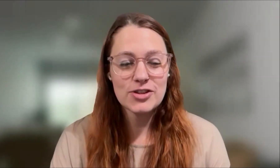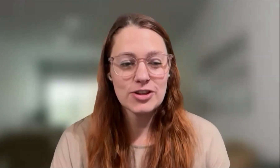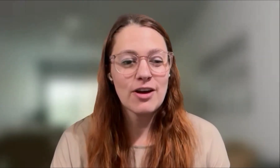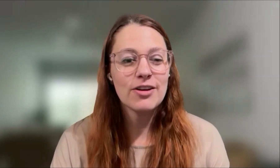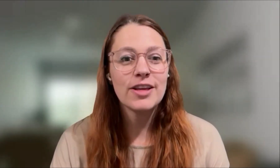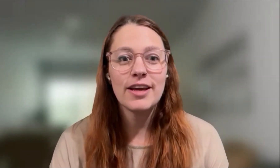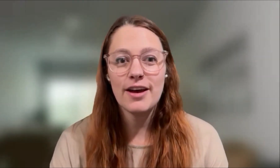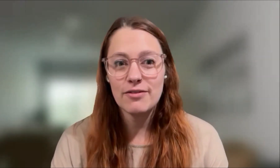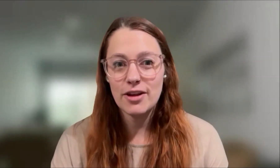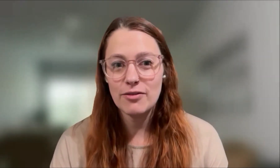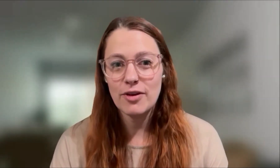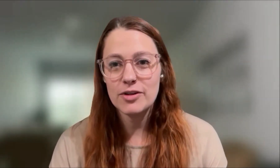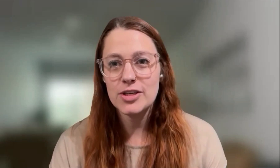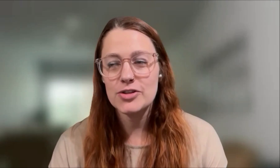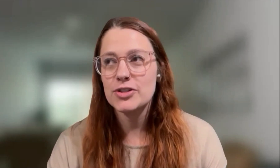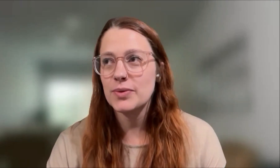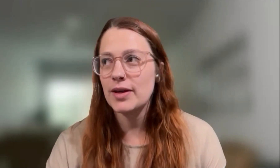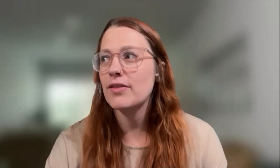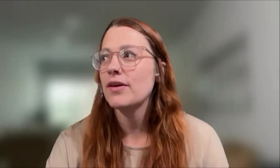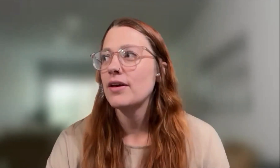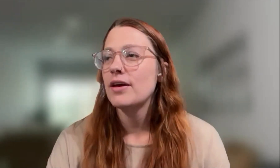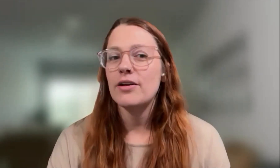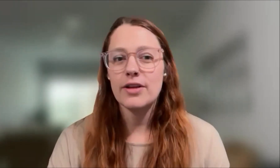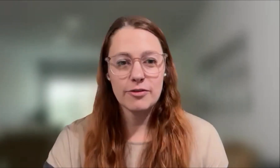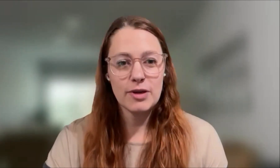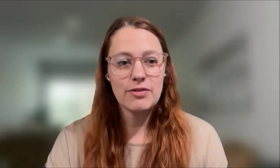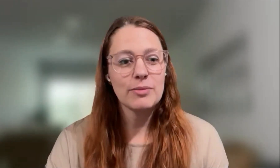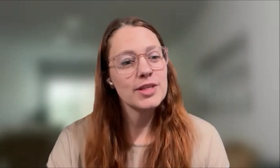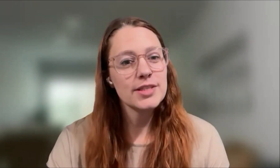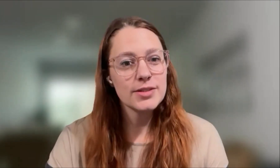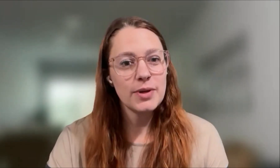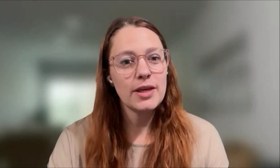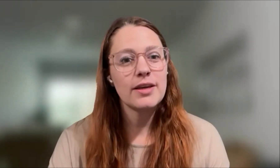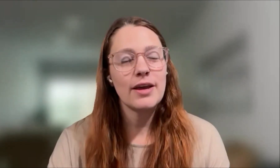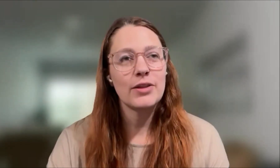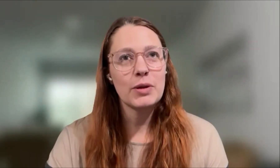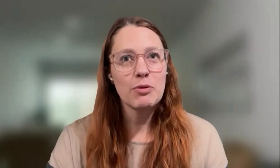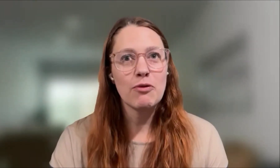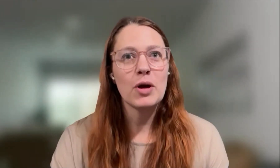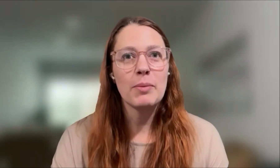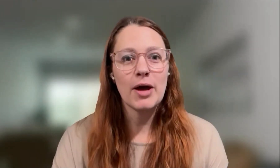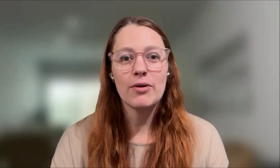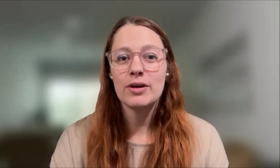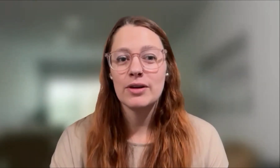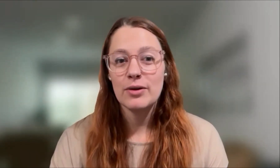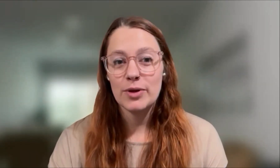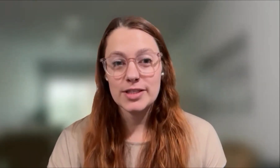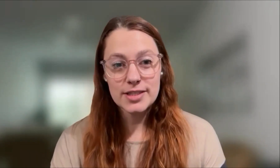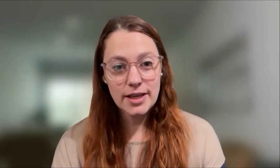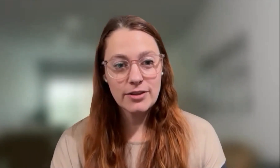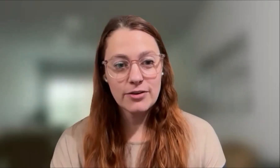centered holiday. I have a lot of conversations with a lot of my families this week and the week before about what to say to